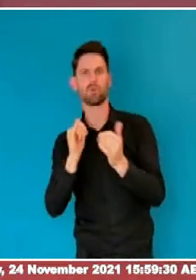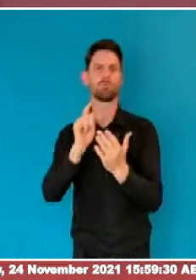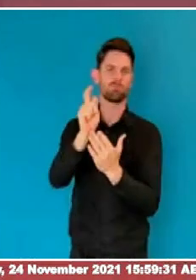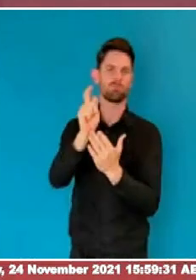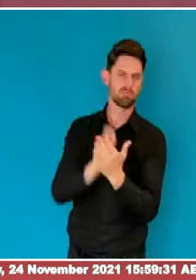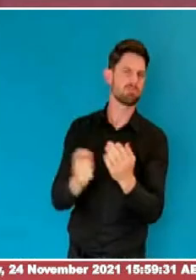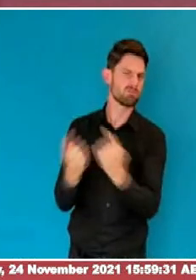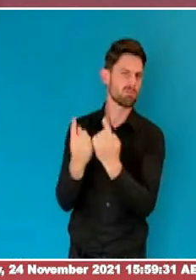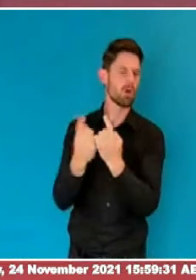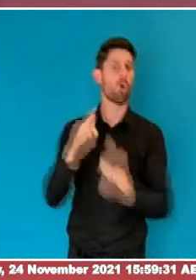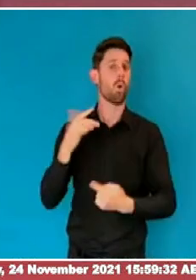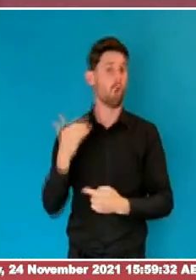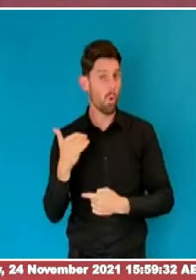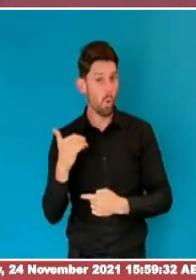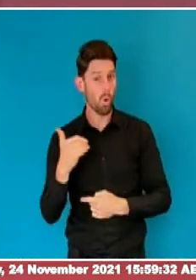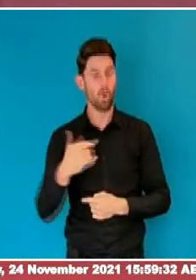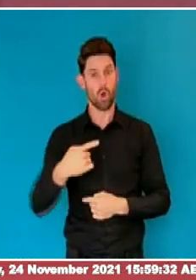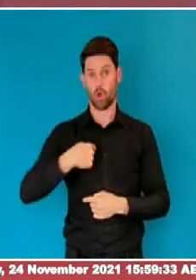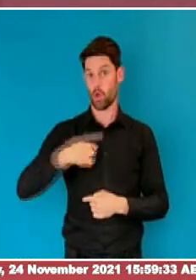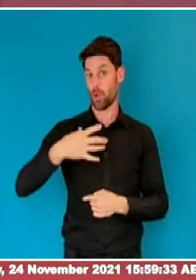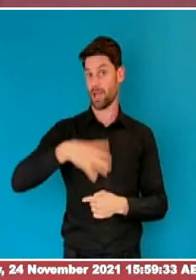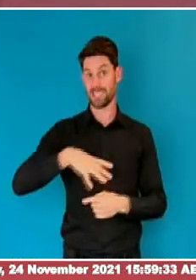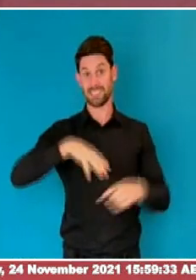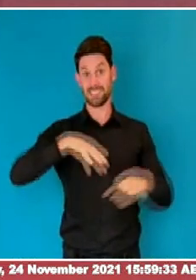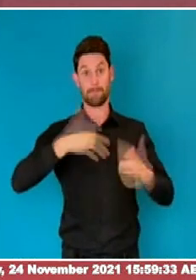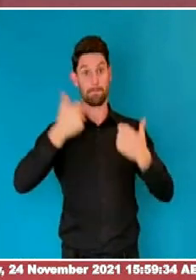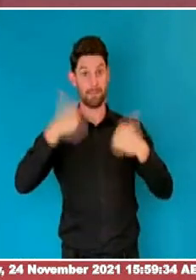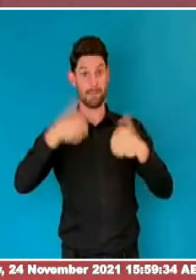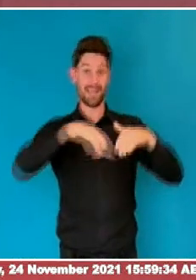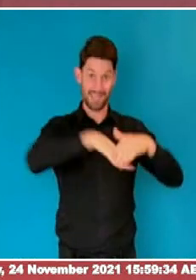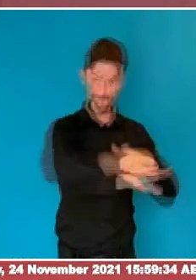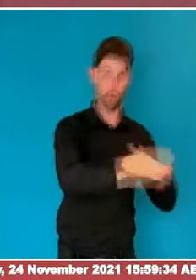actual workplace adjustment once you're actually in the role.